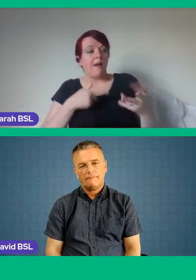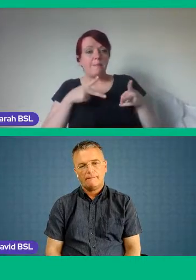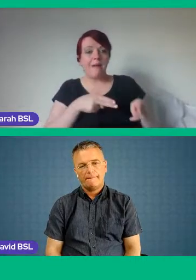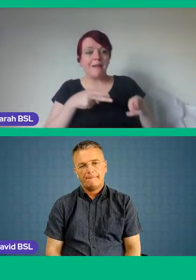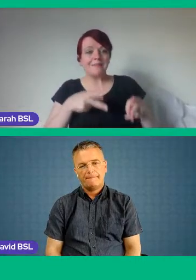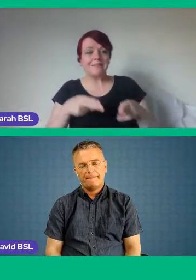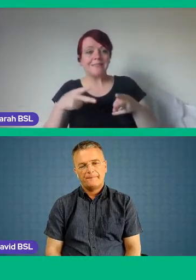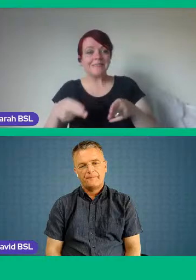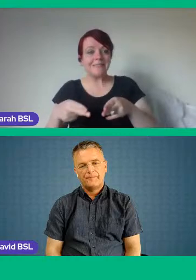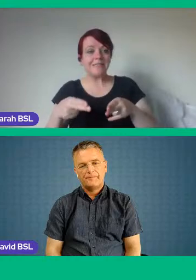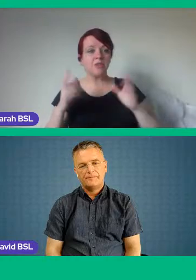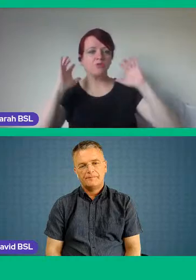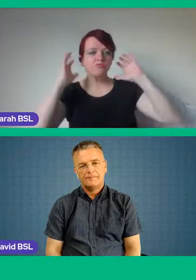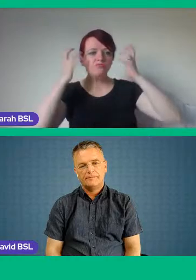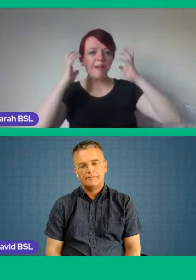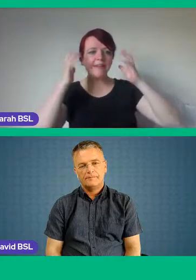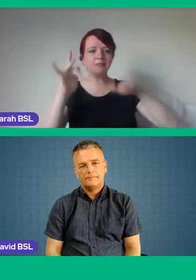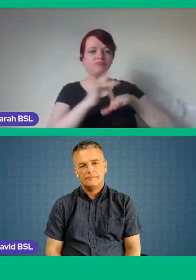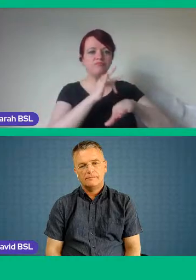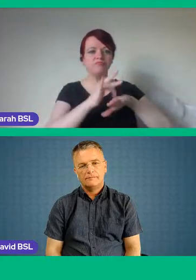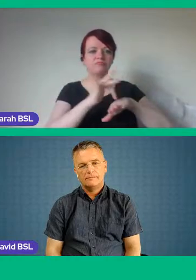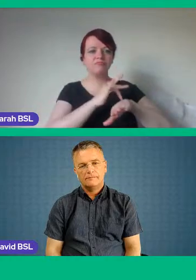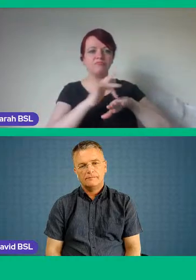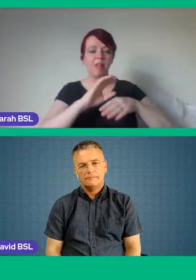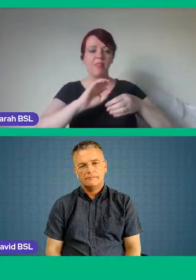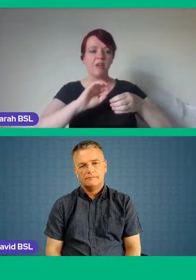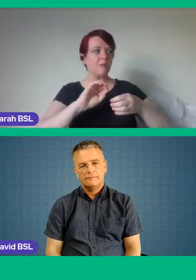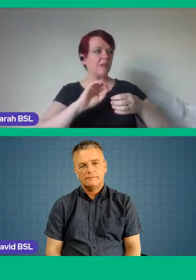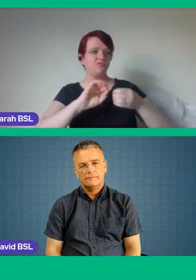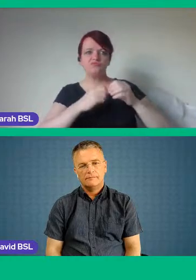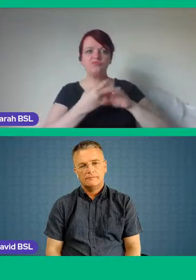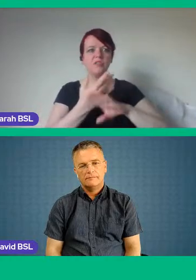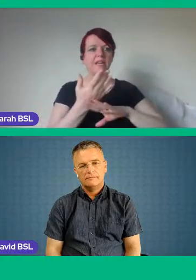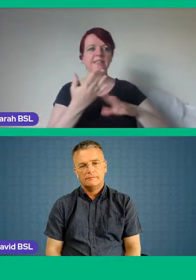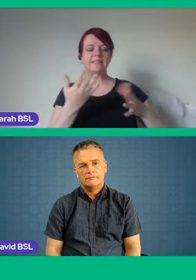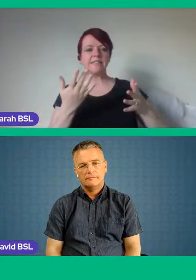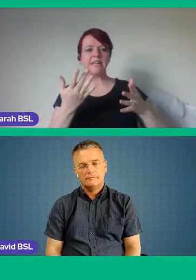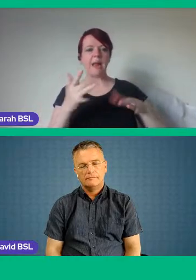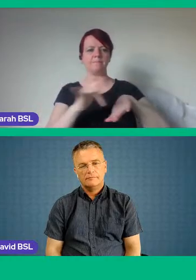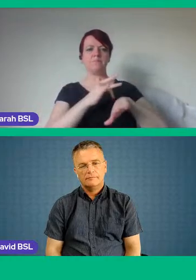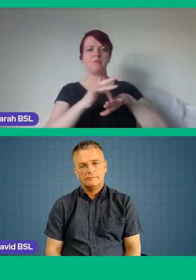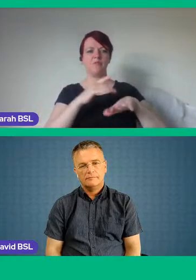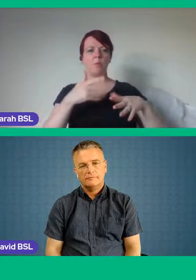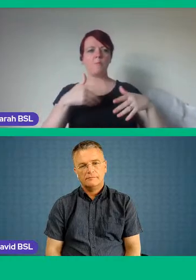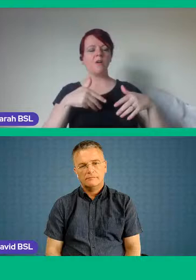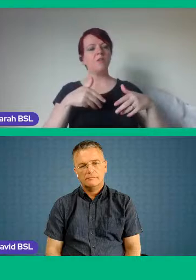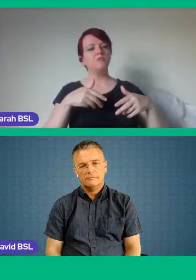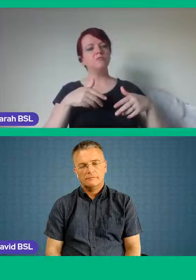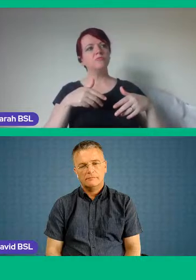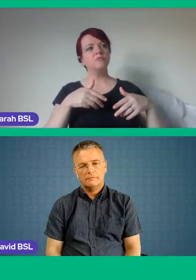performed by online memory café people, who are run by Alzheimer's UK.